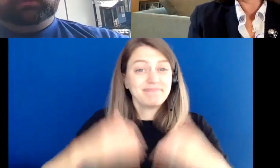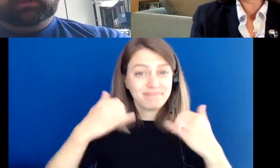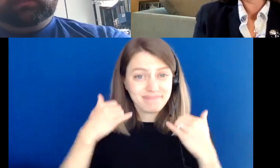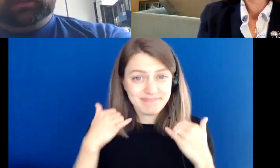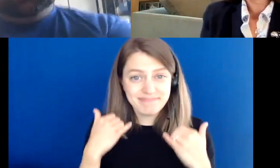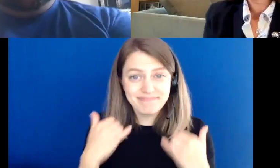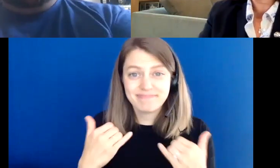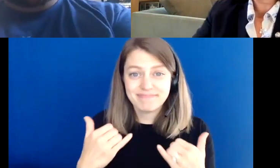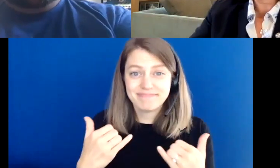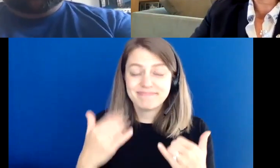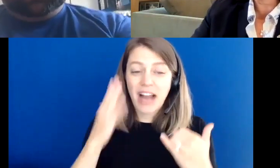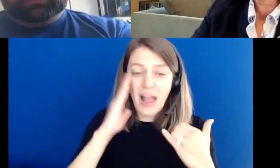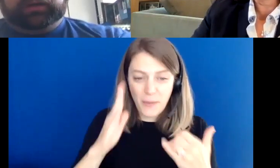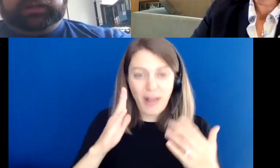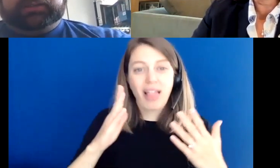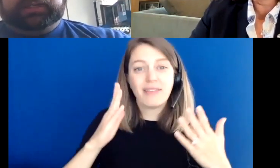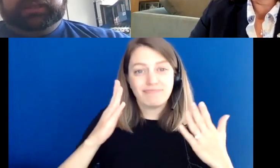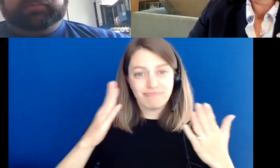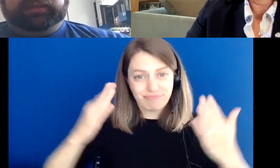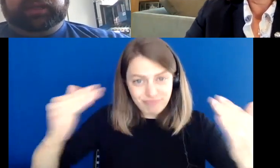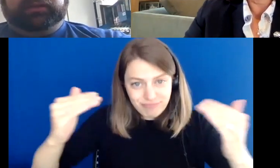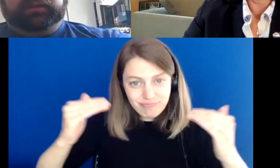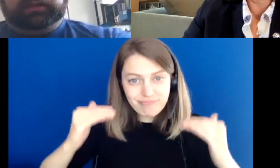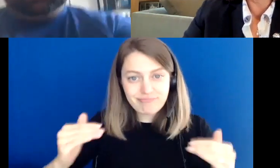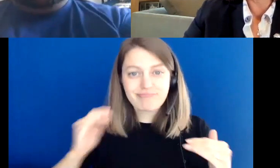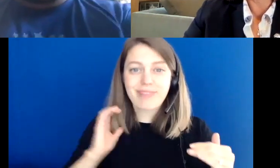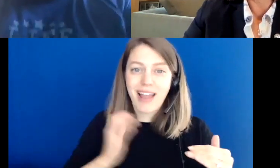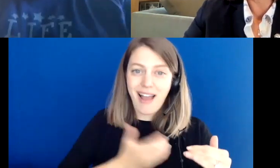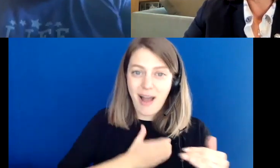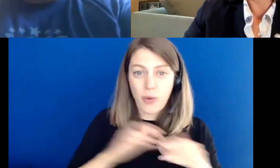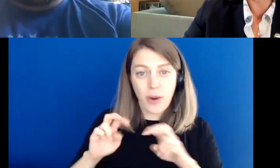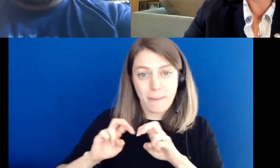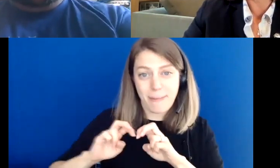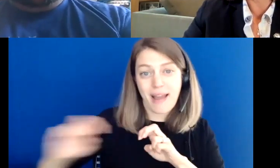then, we're going to move to our esteemed panel and I